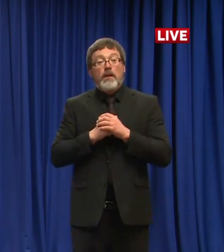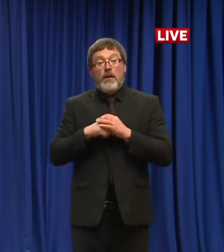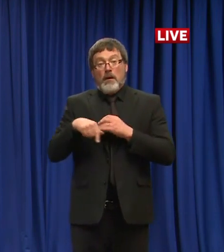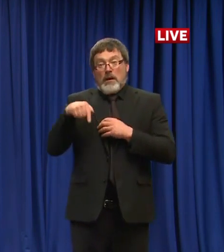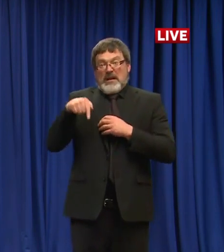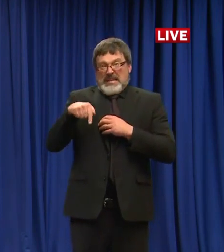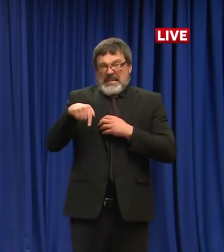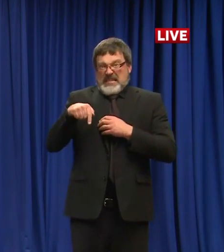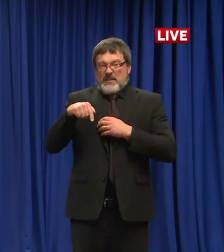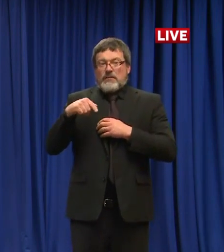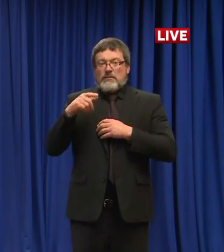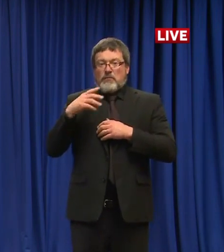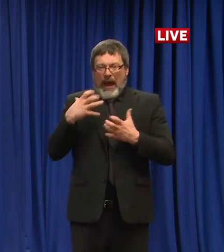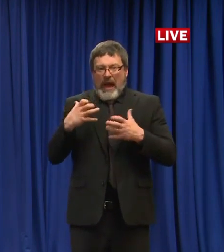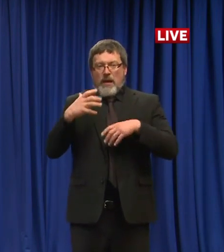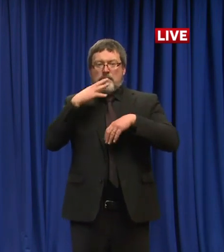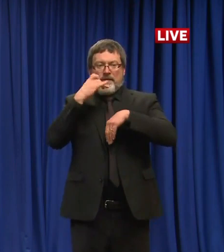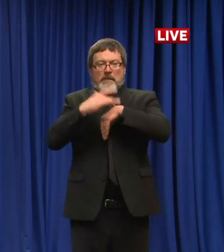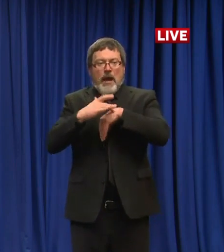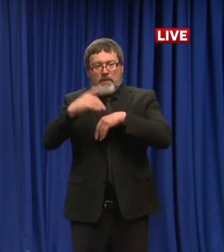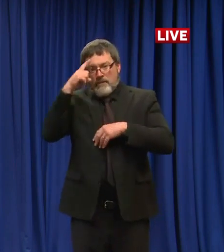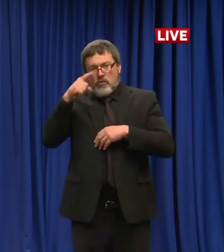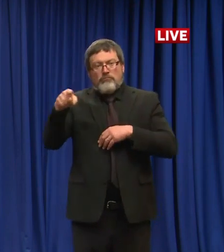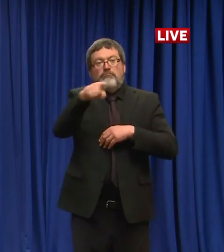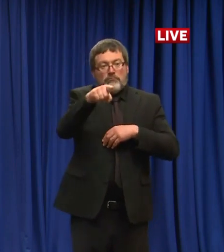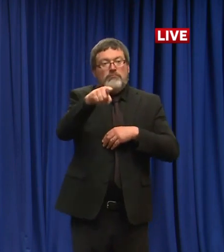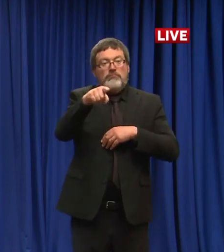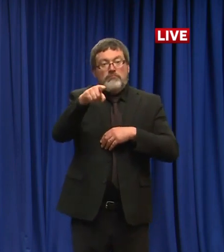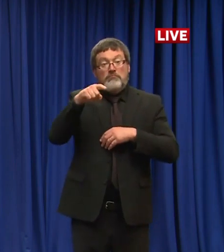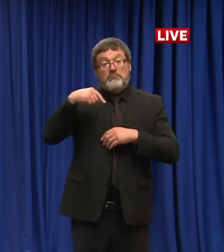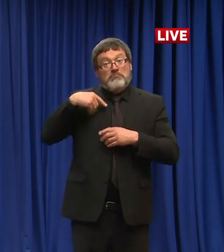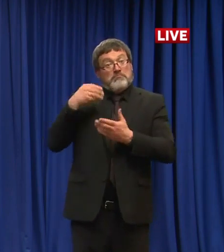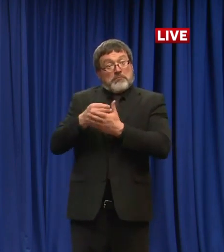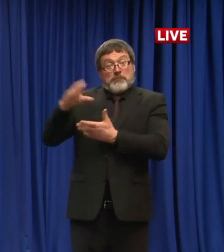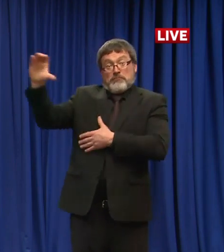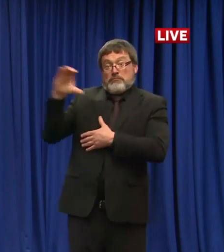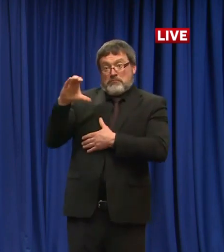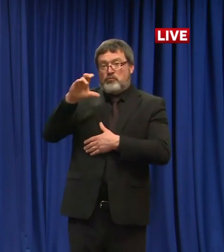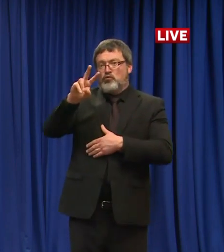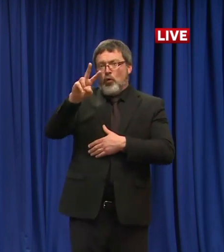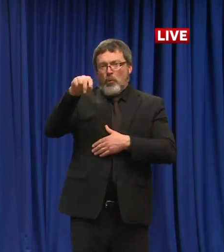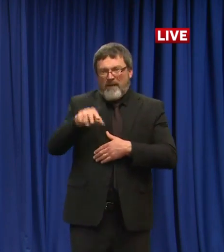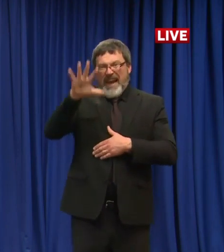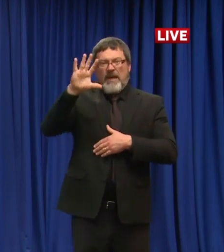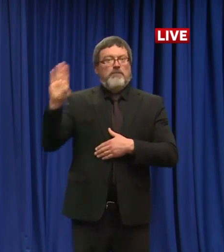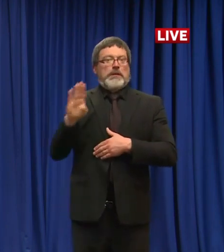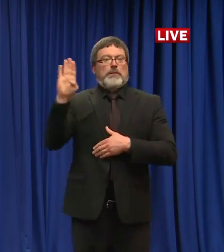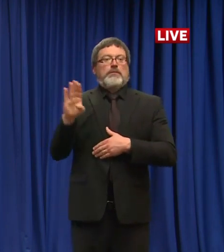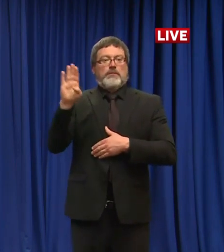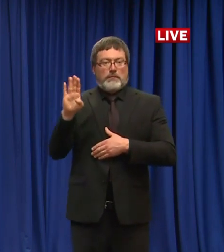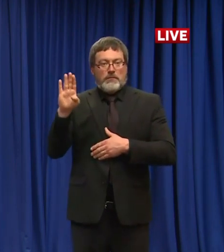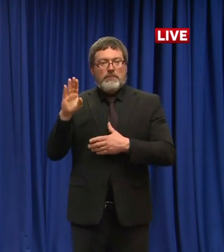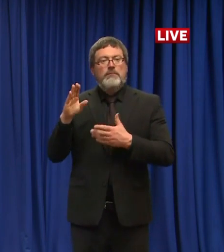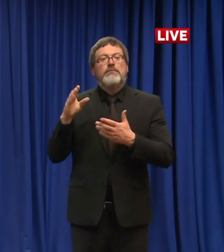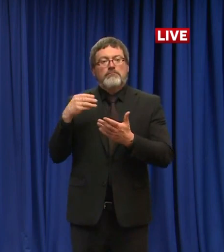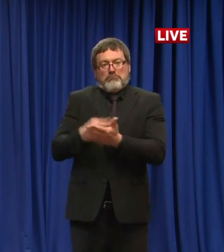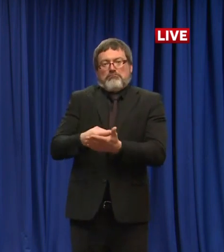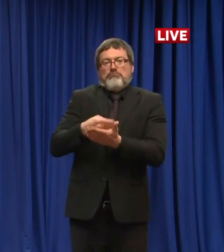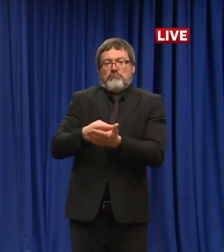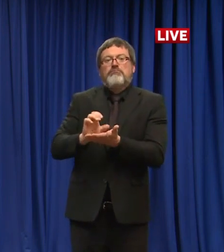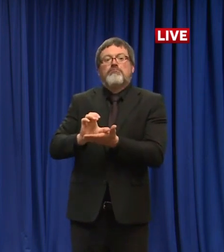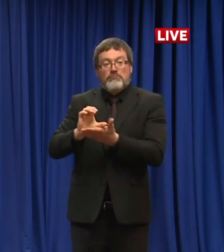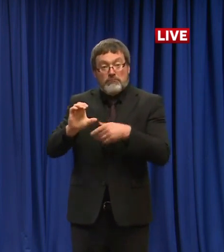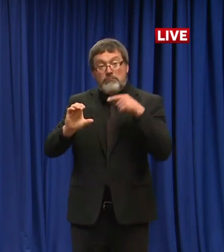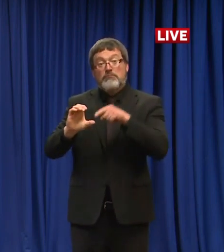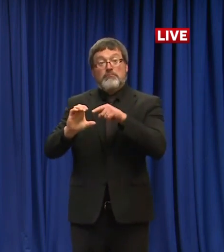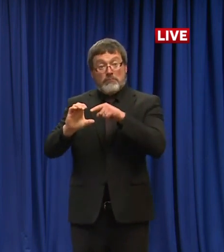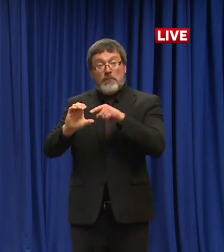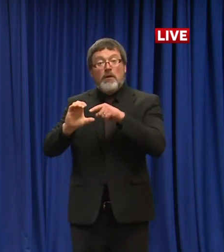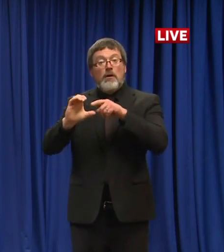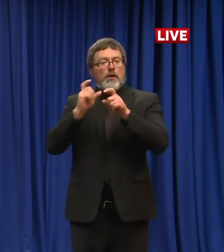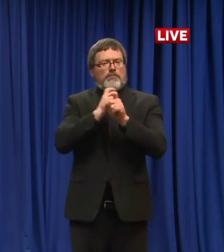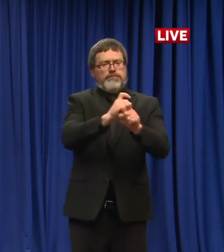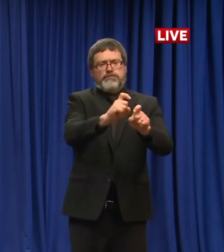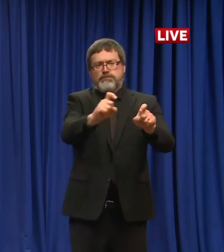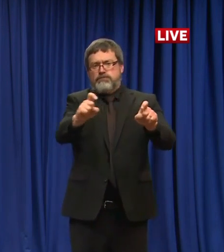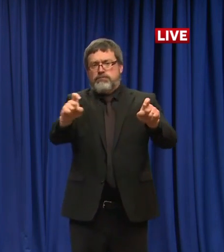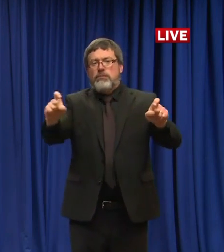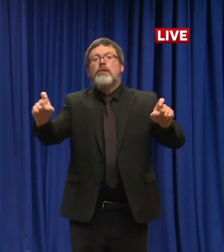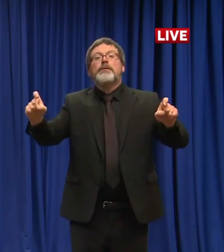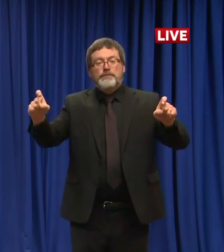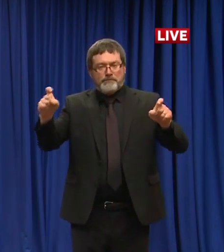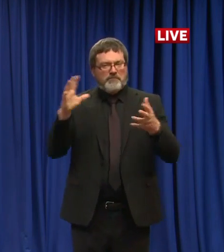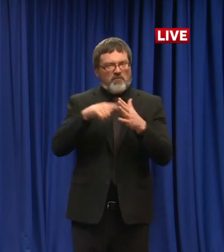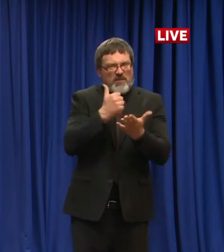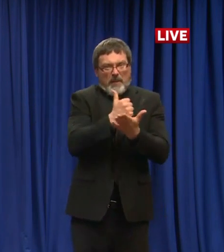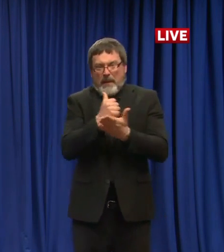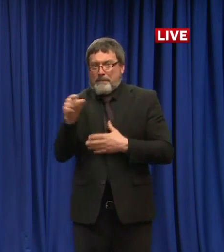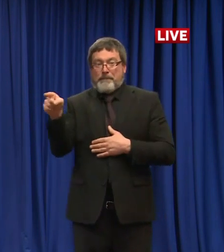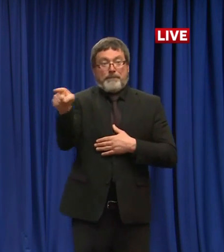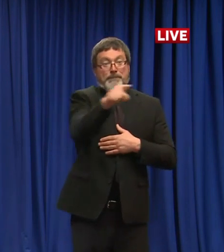THE UNEMPLOYMENT INSURANCE OPPORTUNITIES ARE HAVE BEEN THERE FOR THE INDIVIDUALS AND THIS 1.25 BILLION DOLLAR RELIEF FUND ESSENTIALLY THAT WE’RE UP THAT CAN CHANNEL.